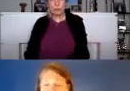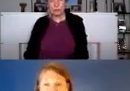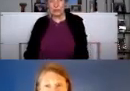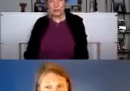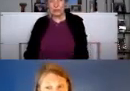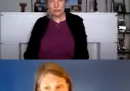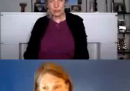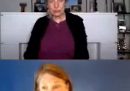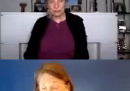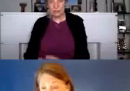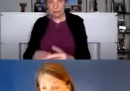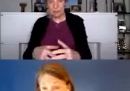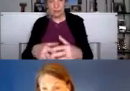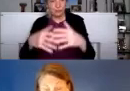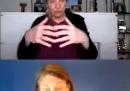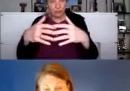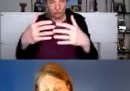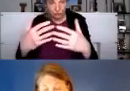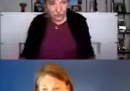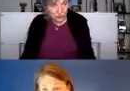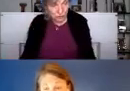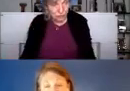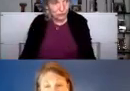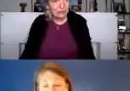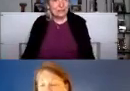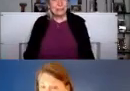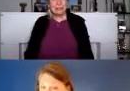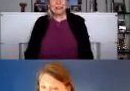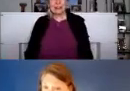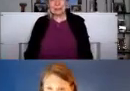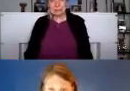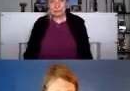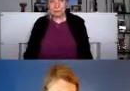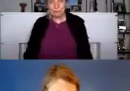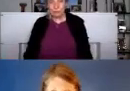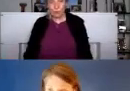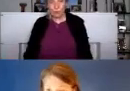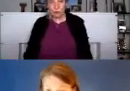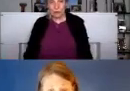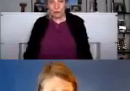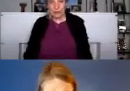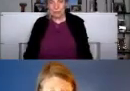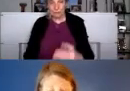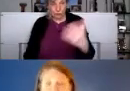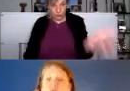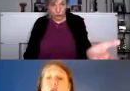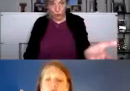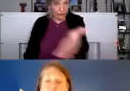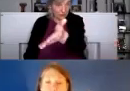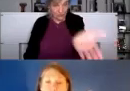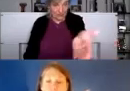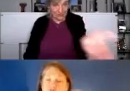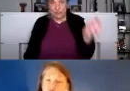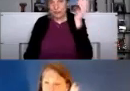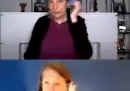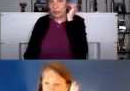meetings is accessible 07:40:02 for showing. In that case and the